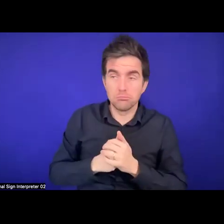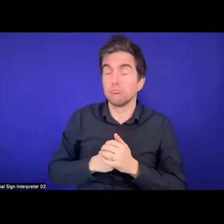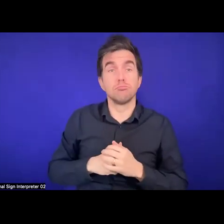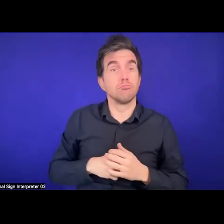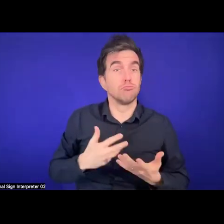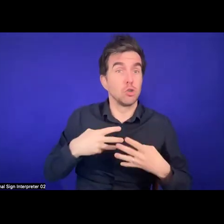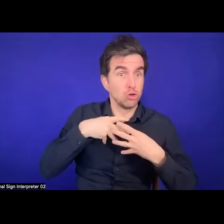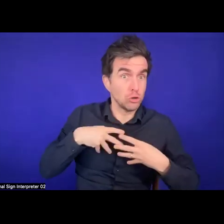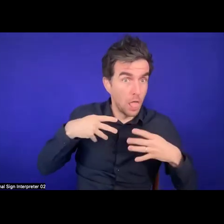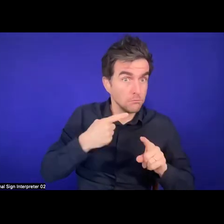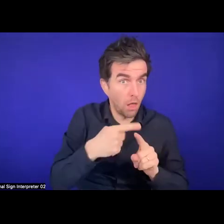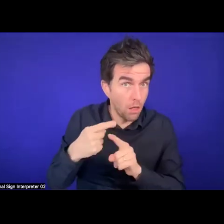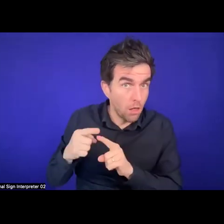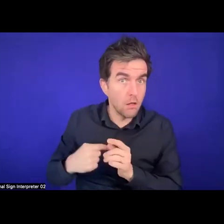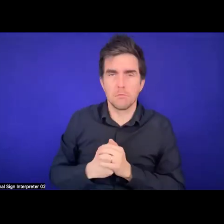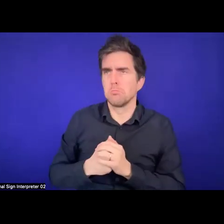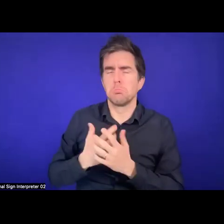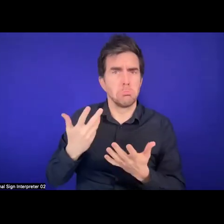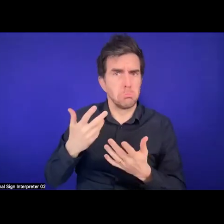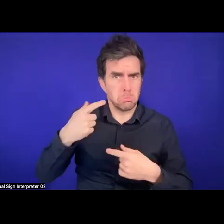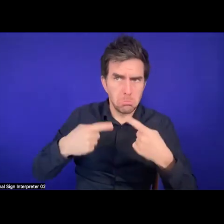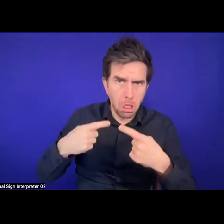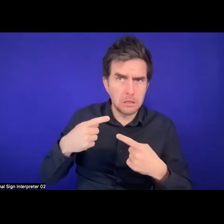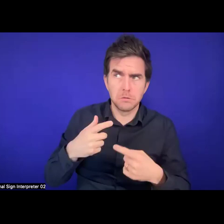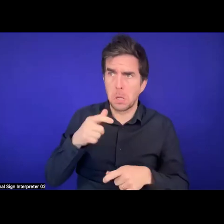Broadly speaking, I would say that my research interest lie in disability and human